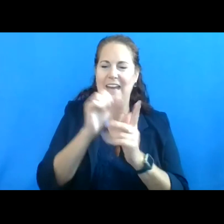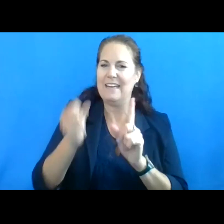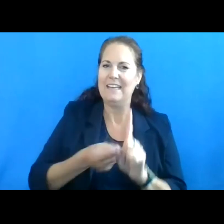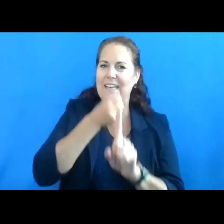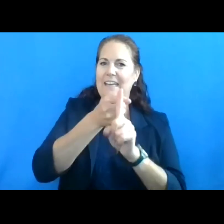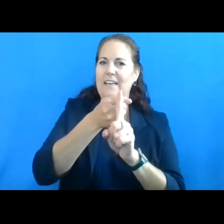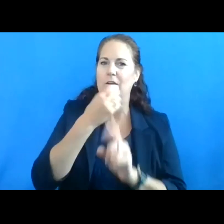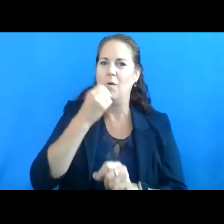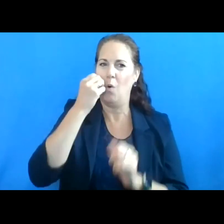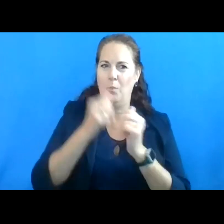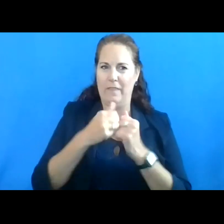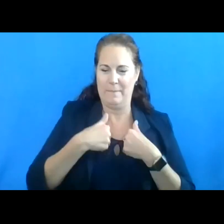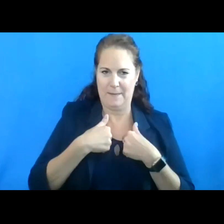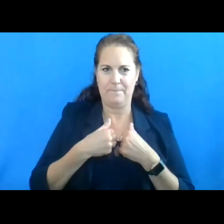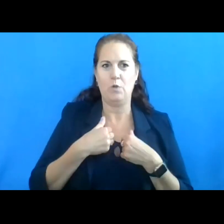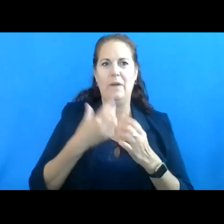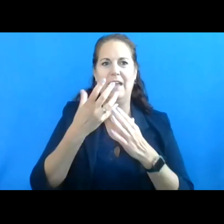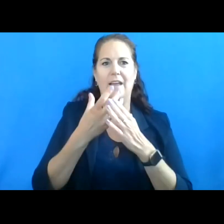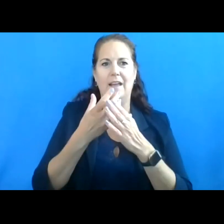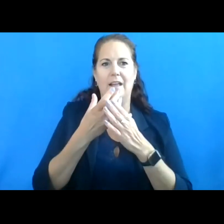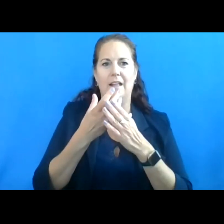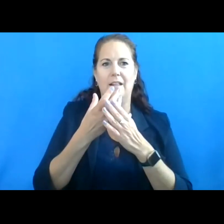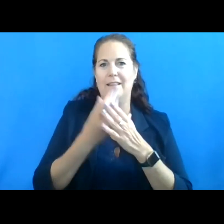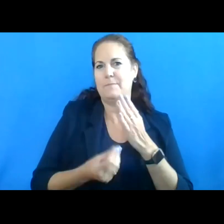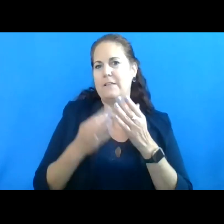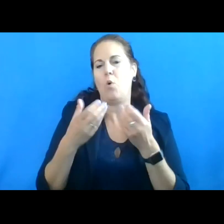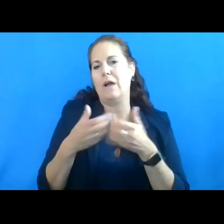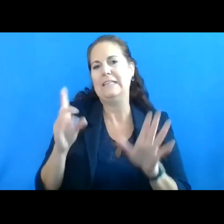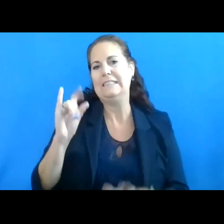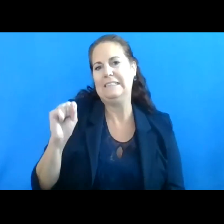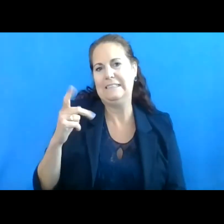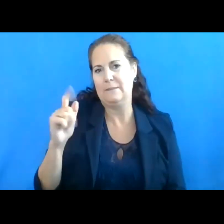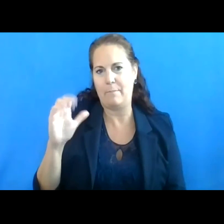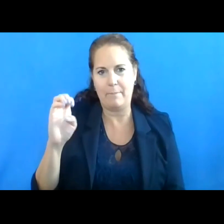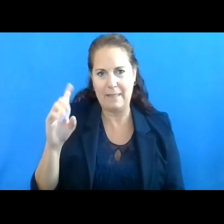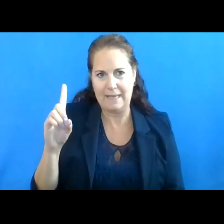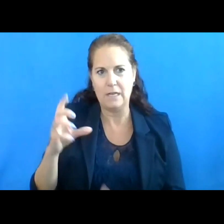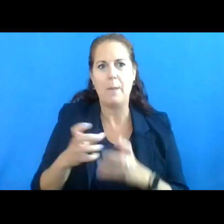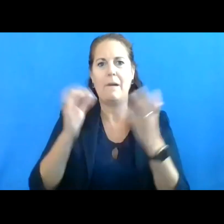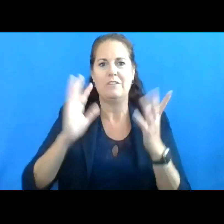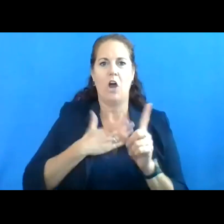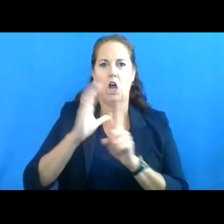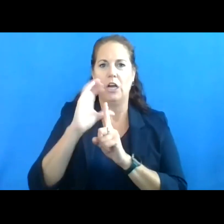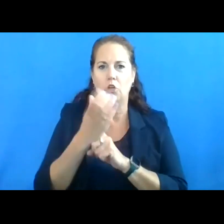We lost, we displaced, lost, whatever you want to use the words, much of our culture, tradition.